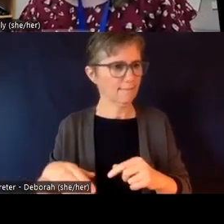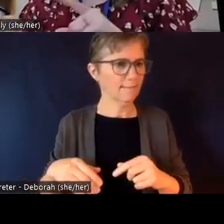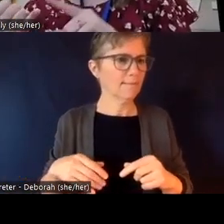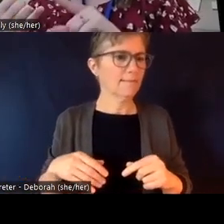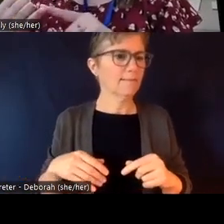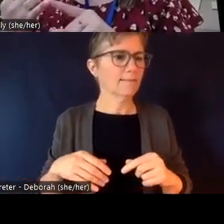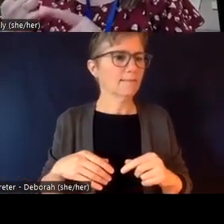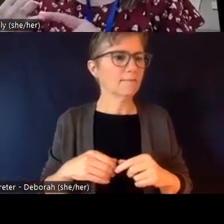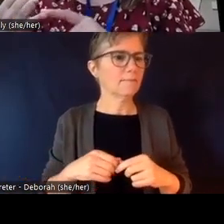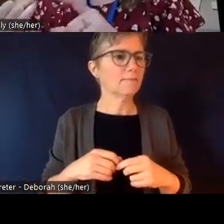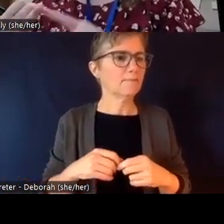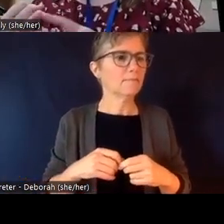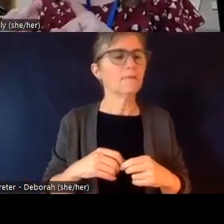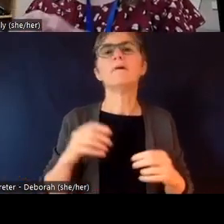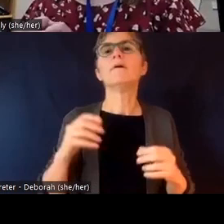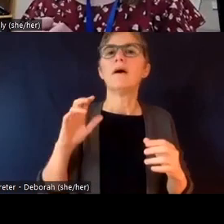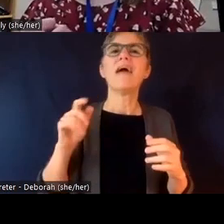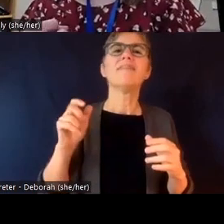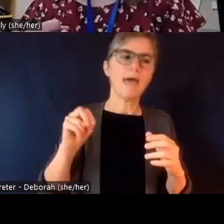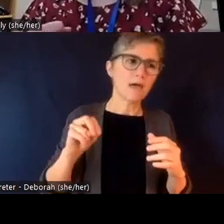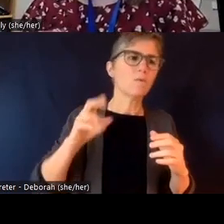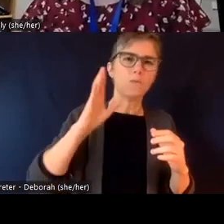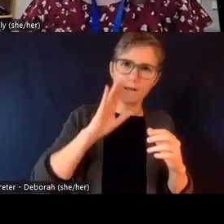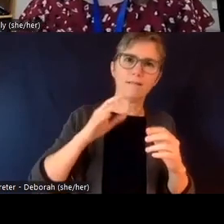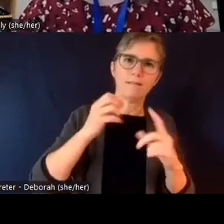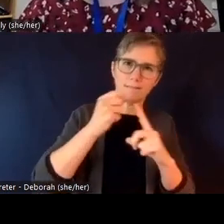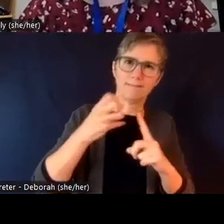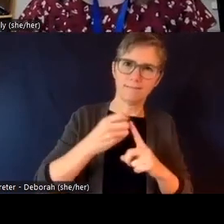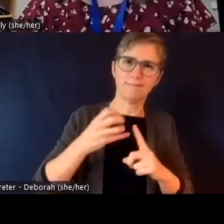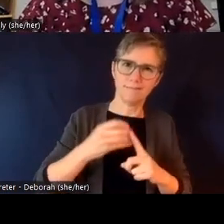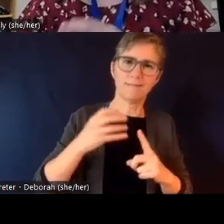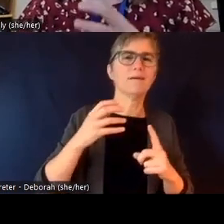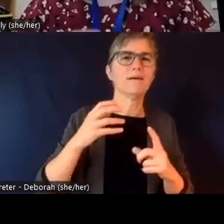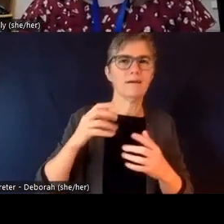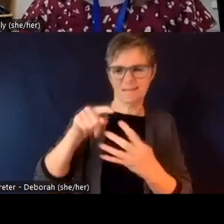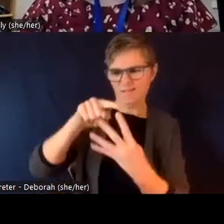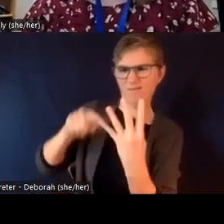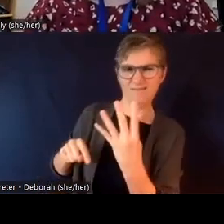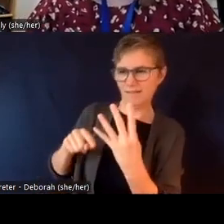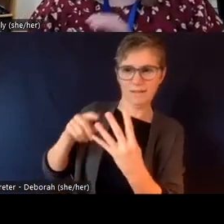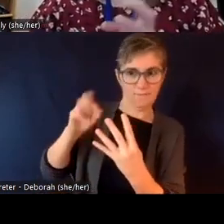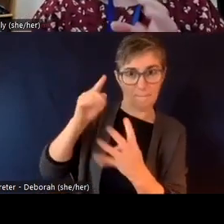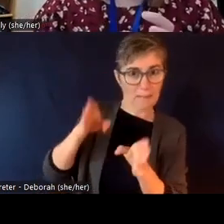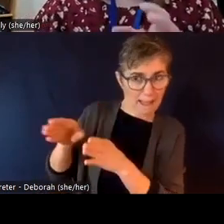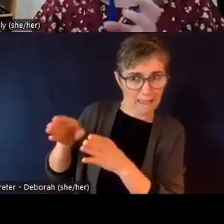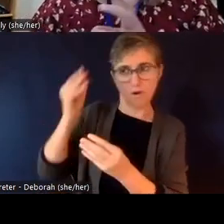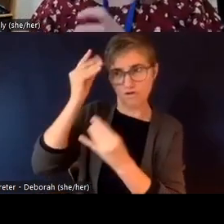at. So suicidal thoughts, plans, and attempts. Then the other comparisons we did were by age and